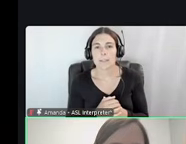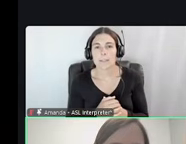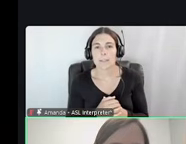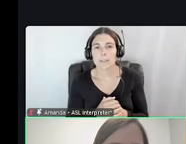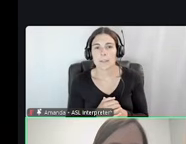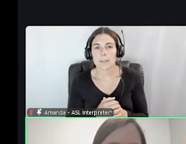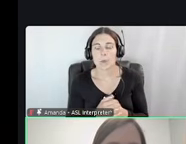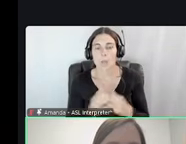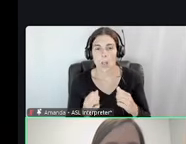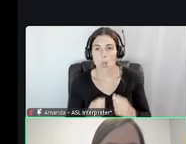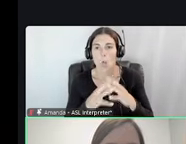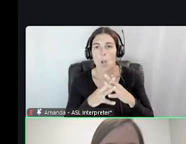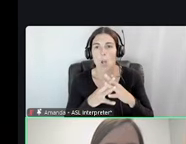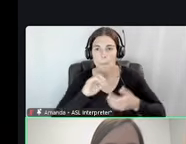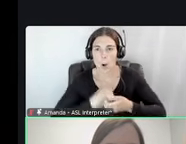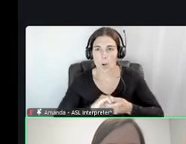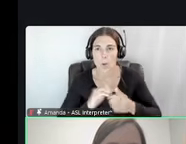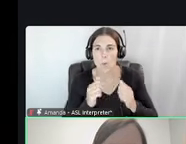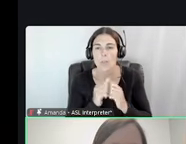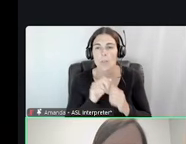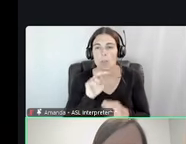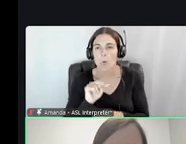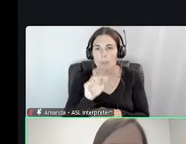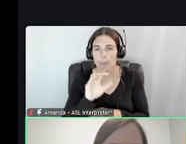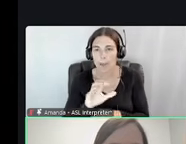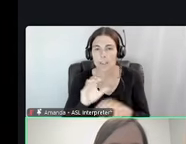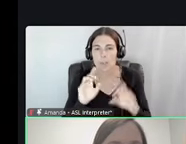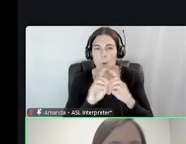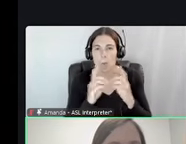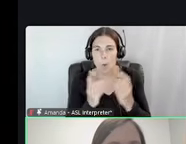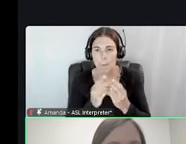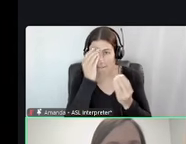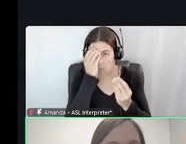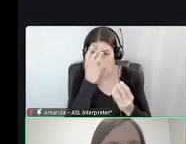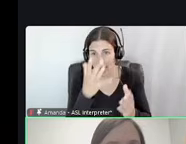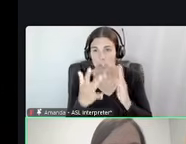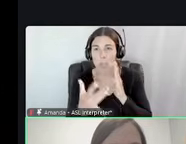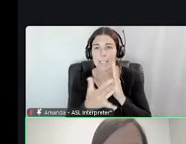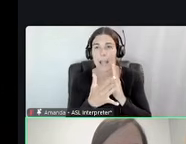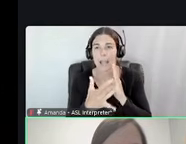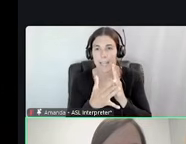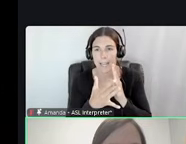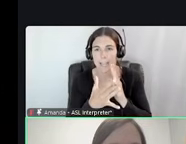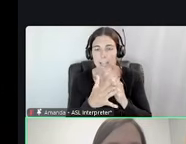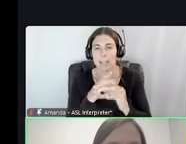a partnership with the North Carolina Department of Information Technology. Uh so through NCDIT we